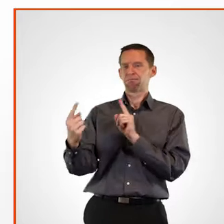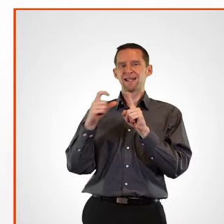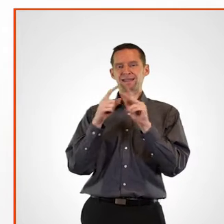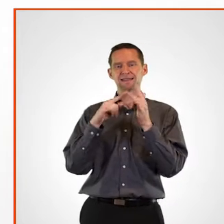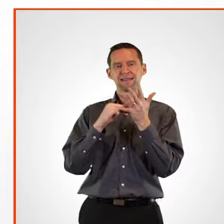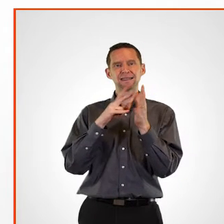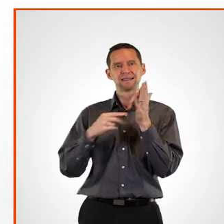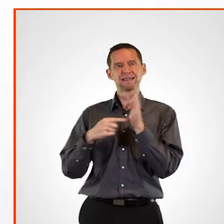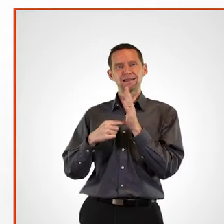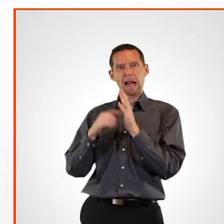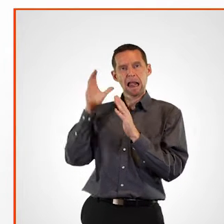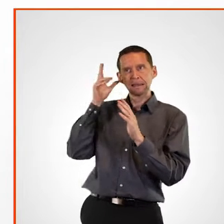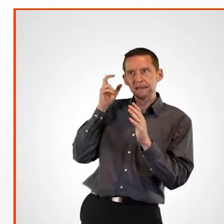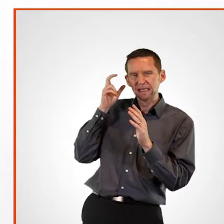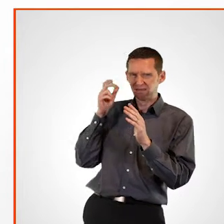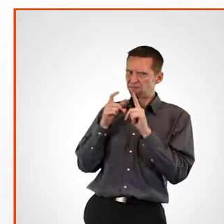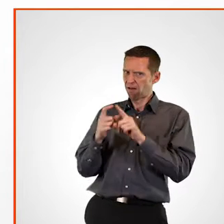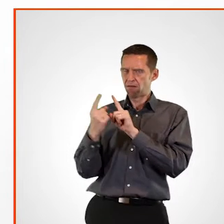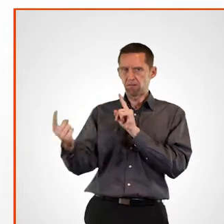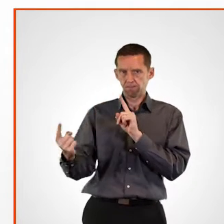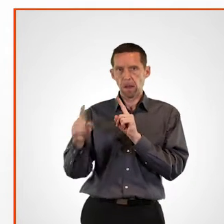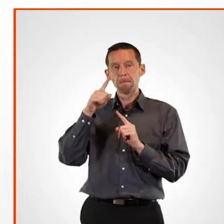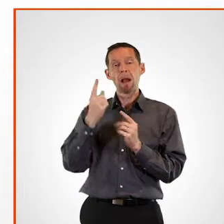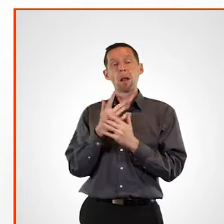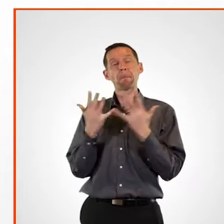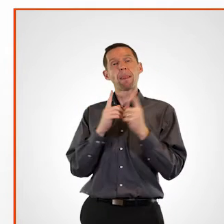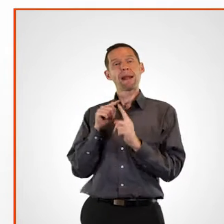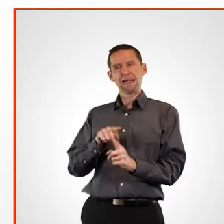One of the big, big factors, at least for the clinical people, was the age of the child.